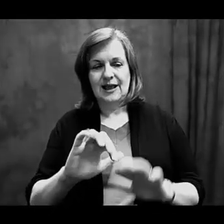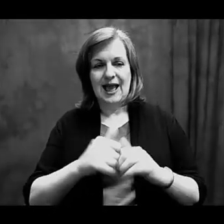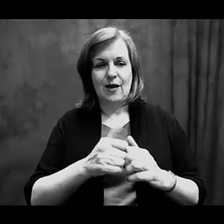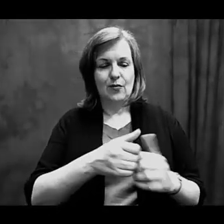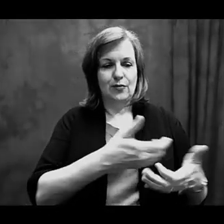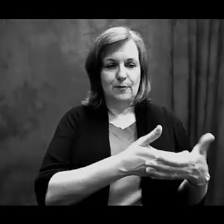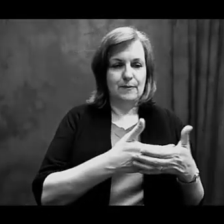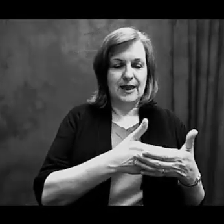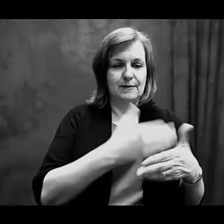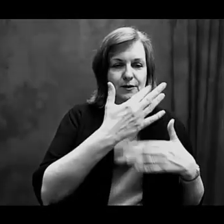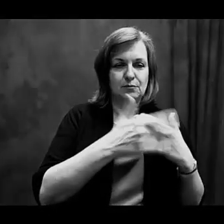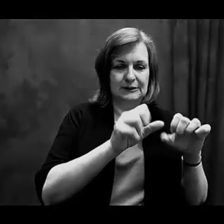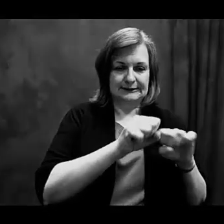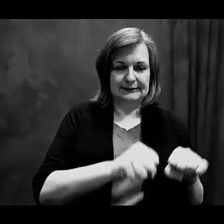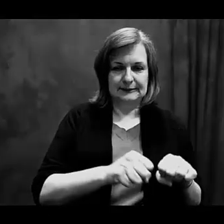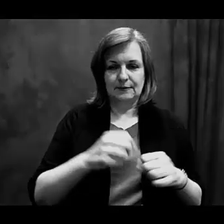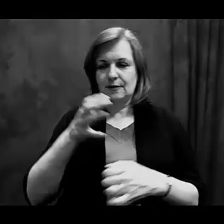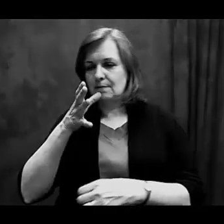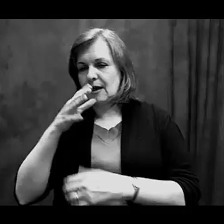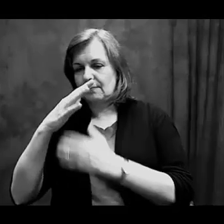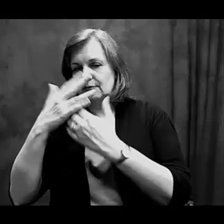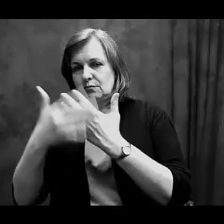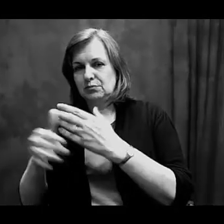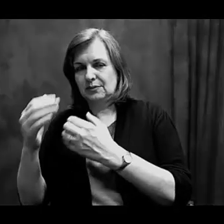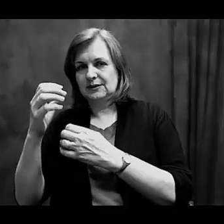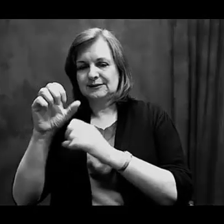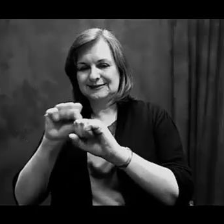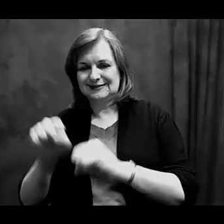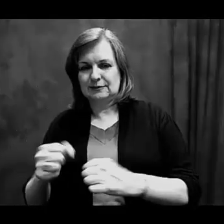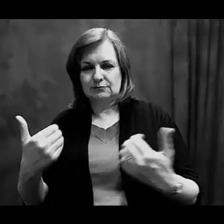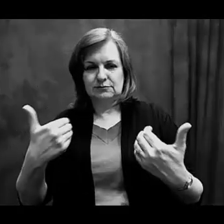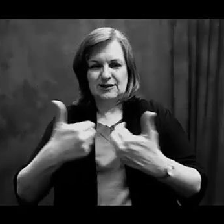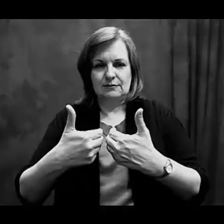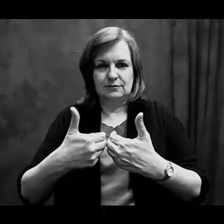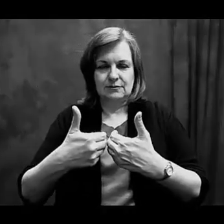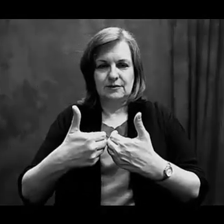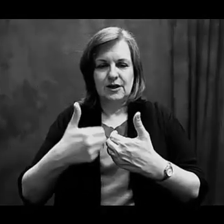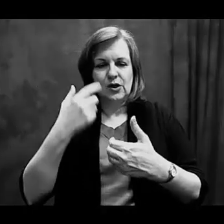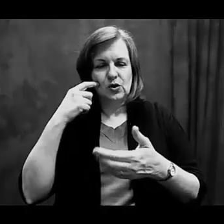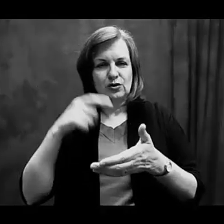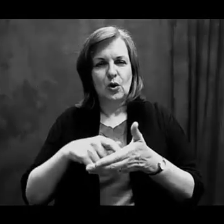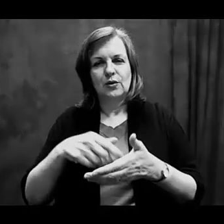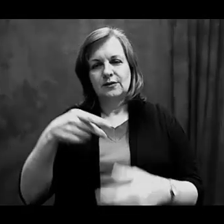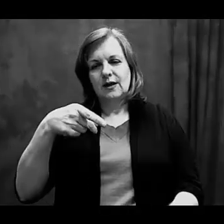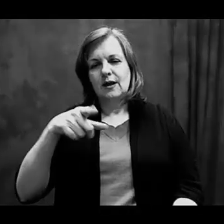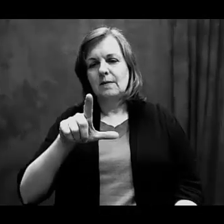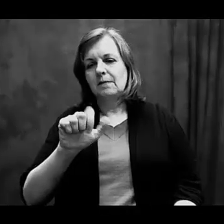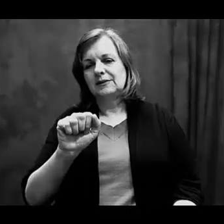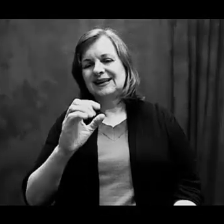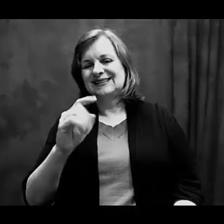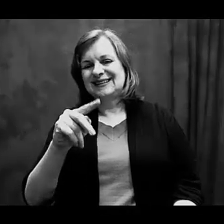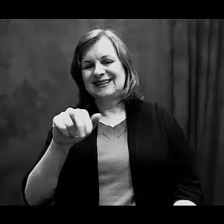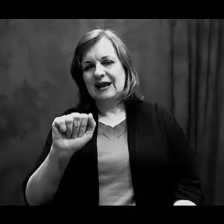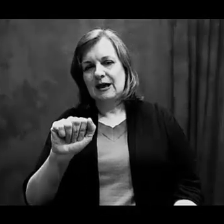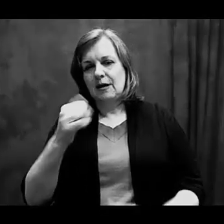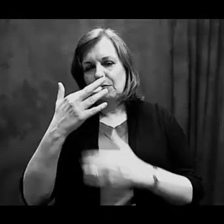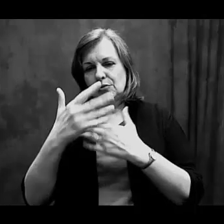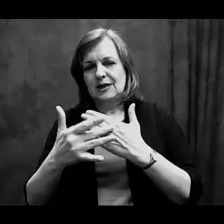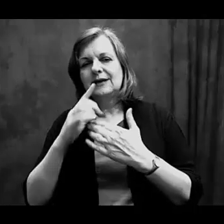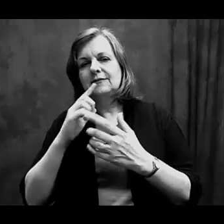in the womb in mom this is what the circulatory system looks like